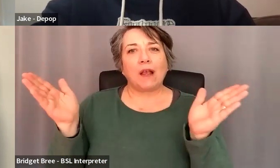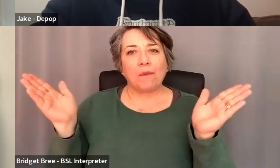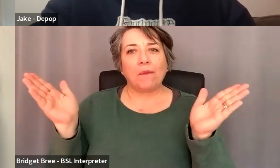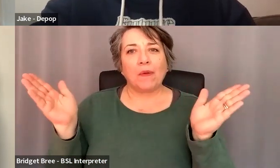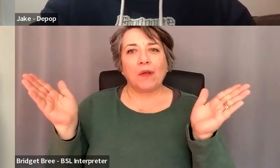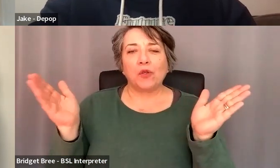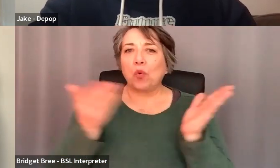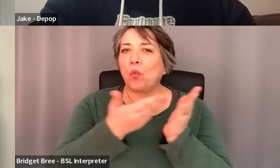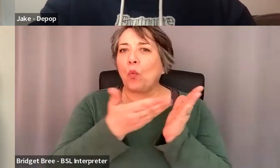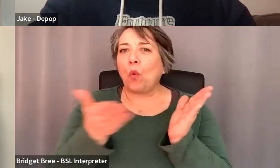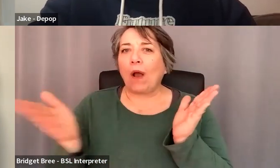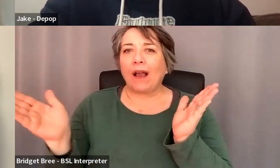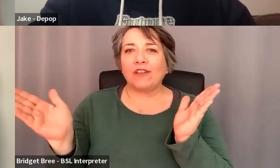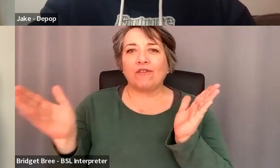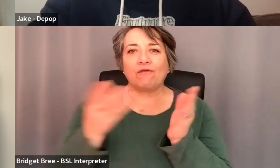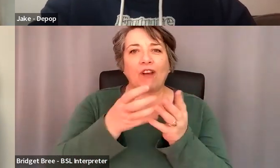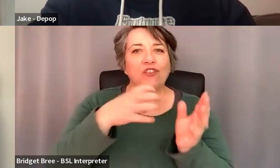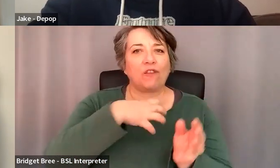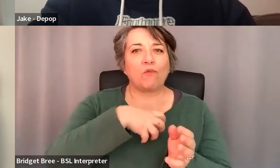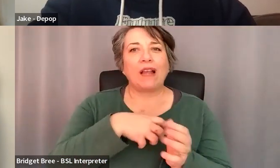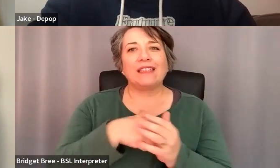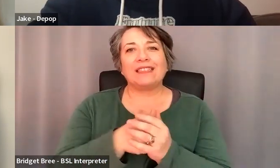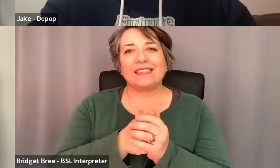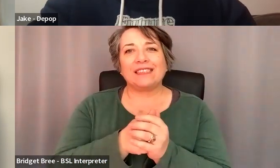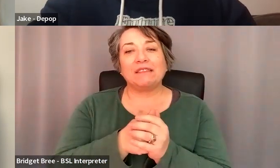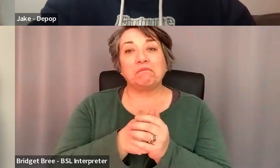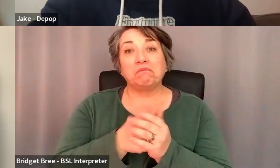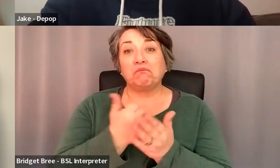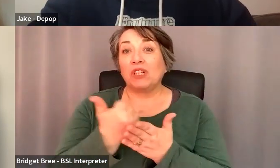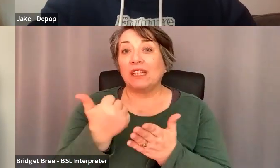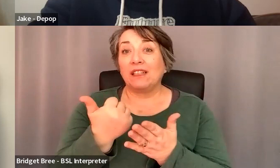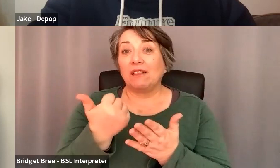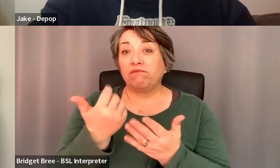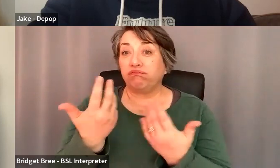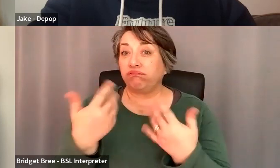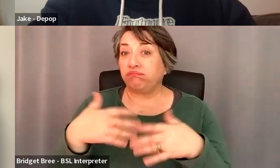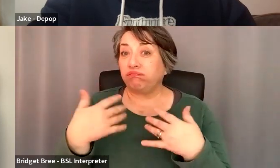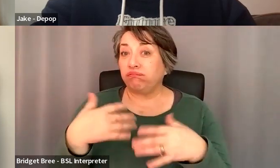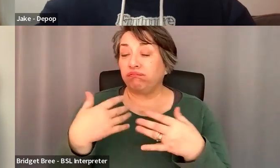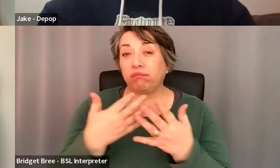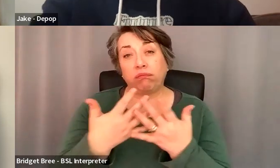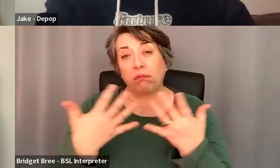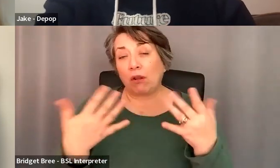Brilliant. So it sounds like you've got a really good, really good spread. It helped to open the doors up to the wider house of brands as well. Brilliant, sounds like you have a good spread, a lot of opportunities